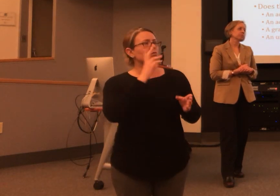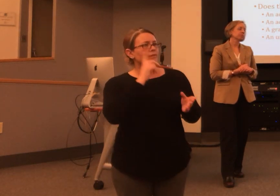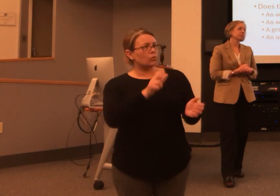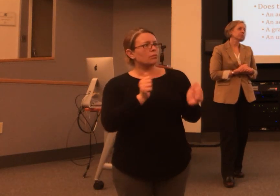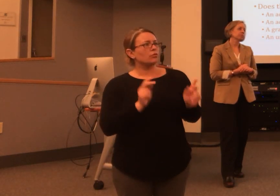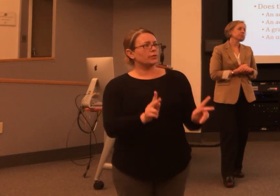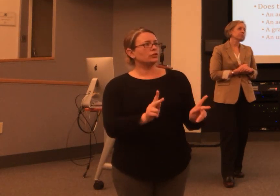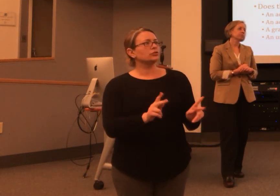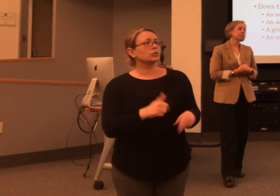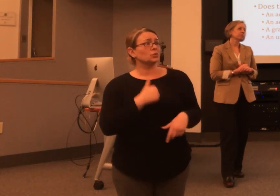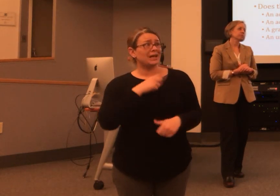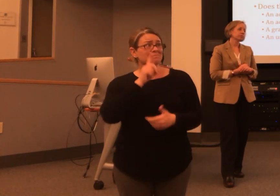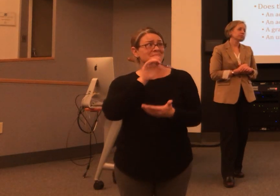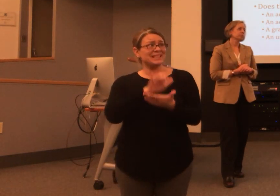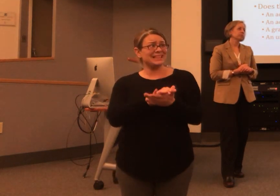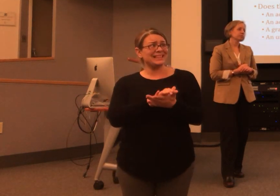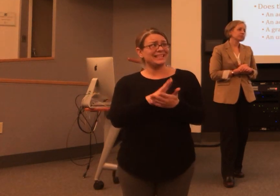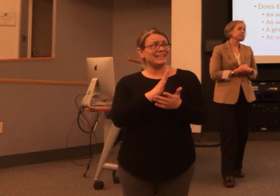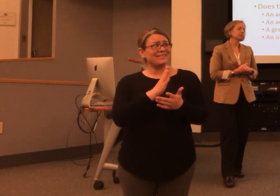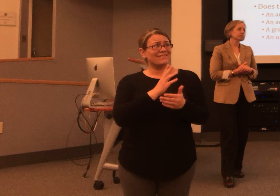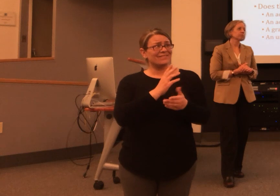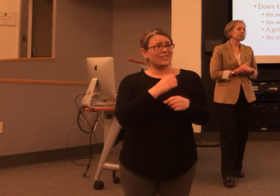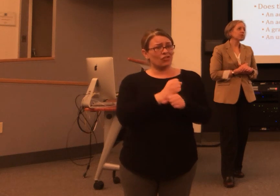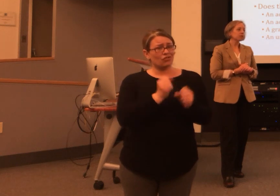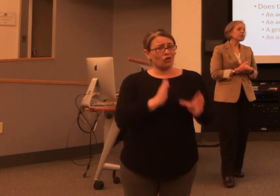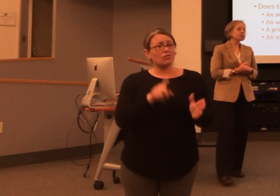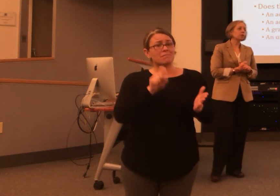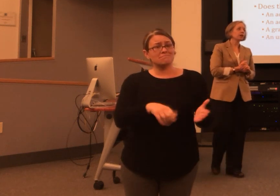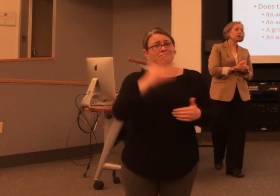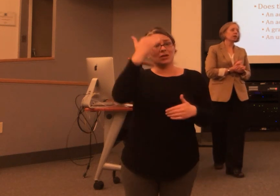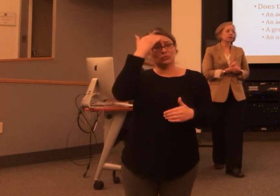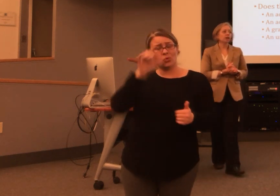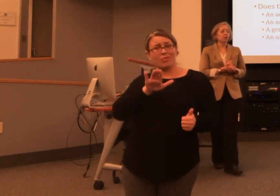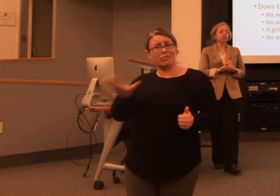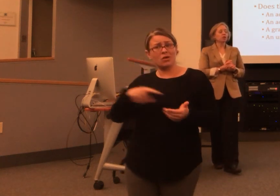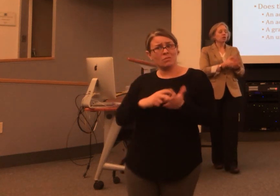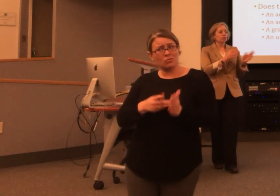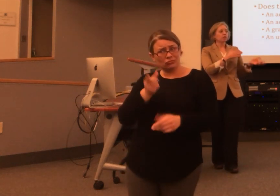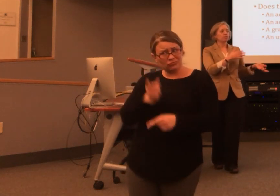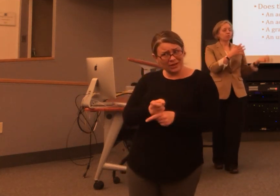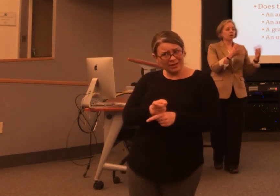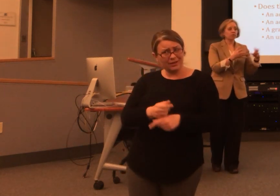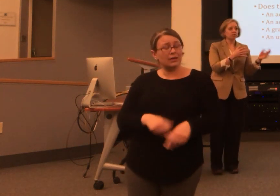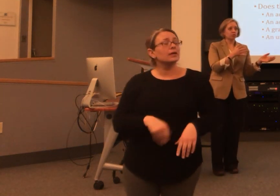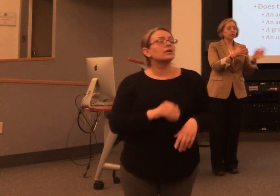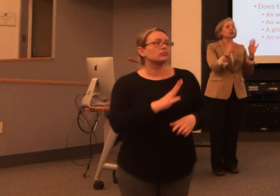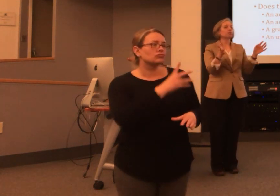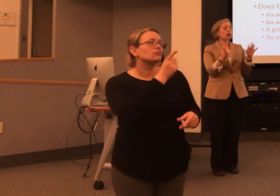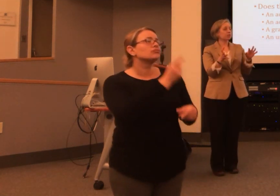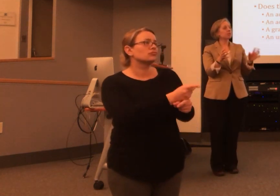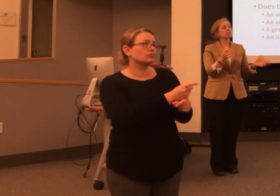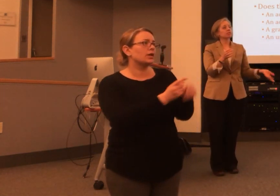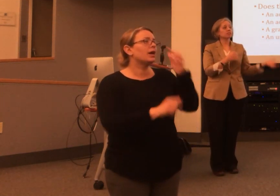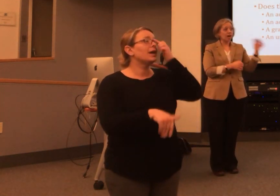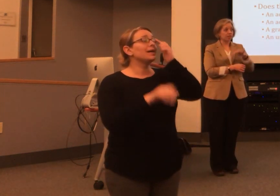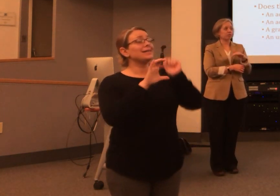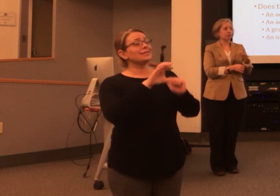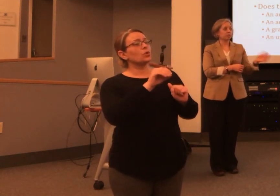So maybe the author has to do what works for it, am I right or wrong? That's right, yeah. I mean, the Certificate of Authenticity is not the same